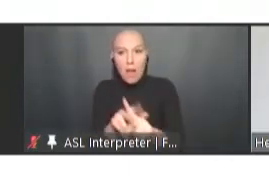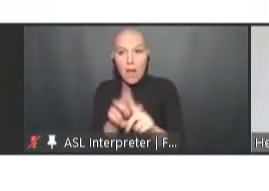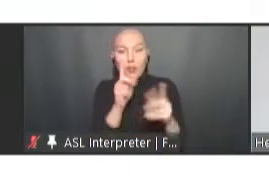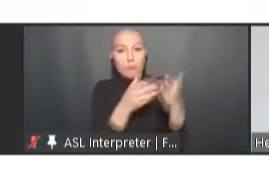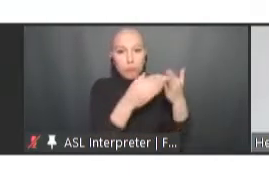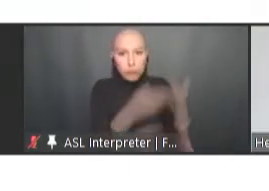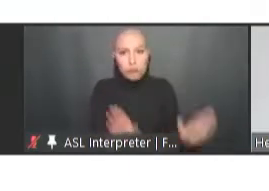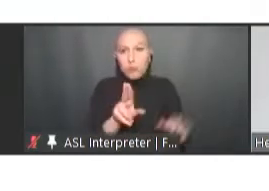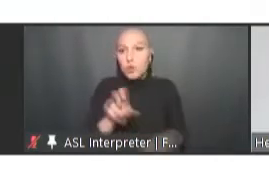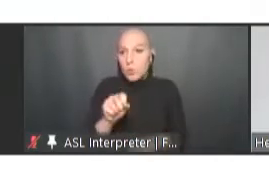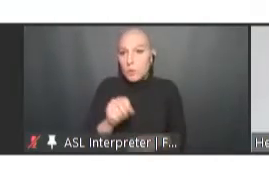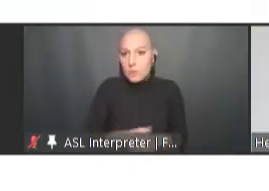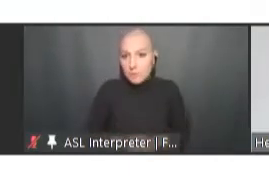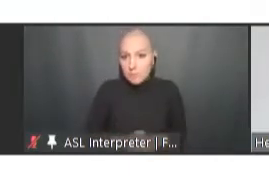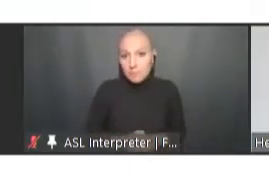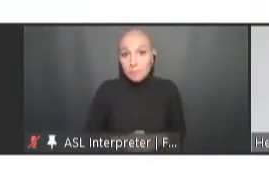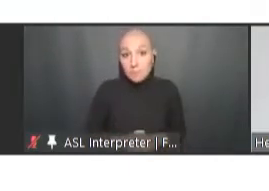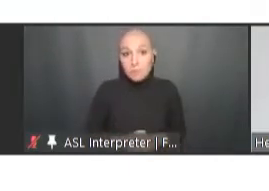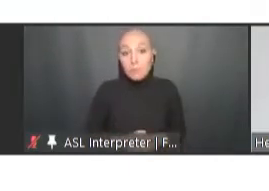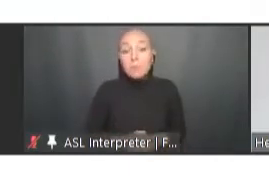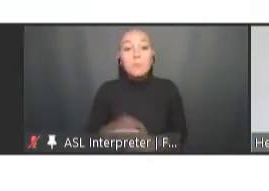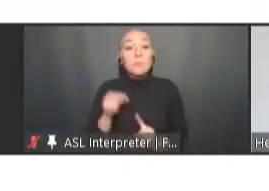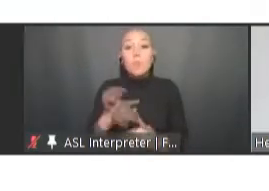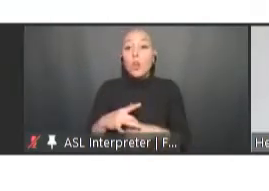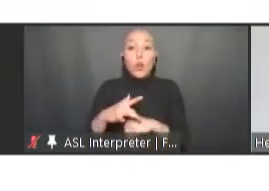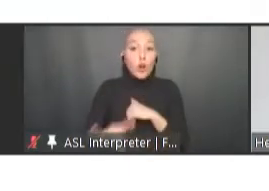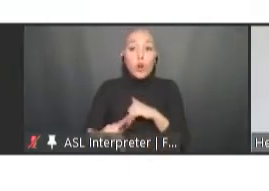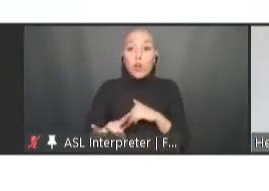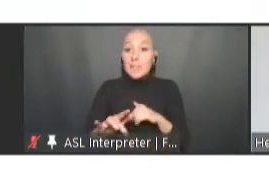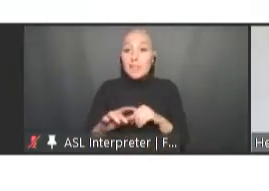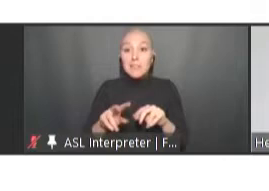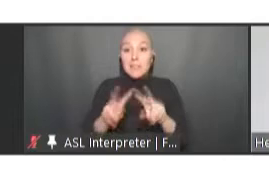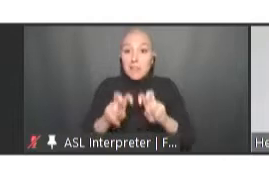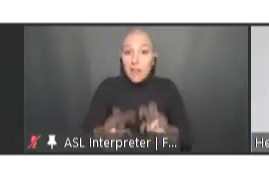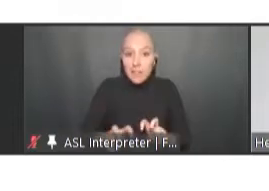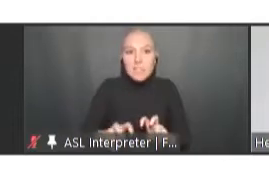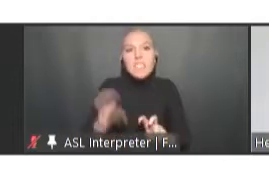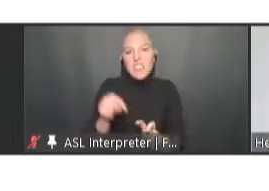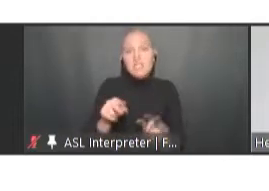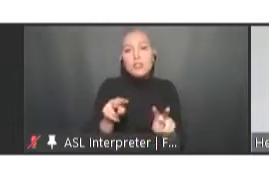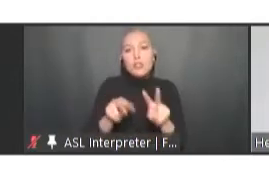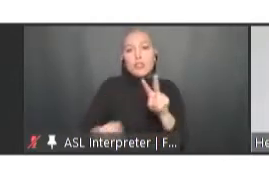So, this early analysis of surveillance data provided crude signals of VE that